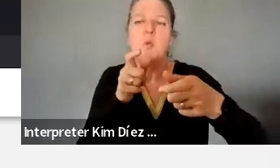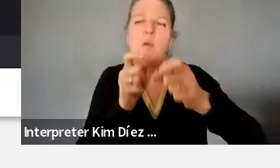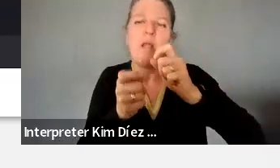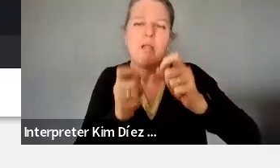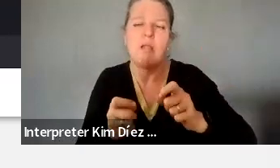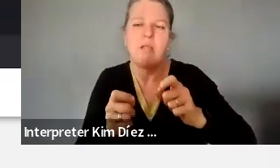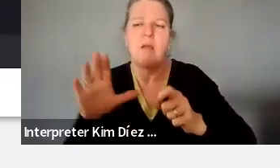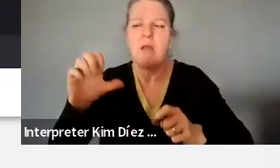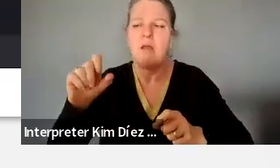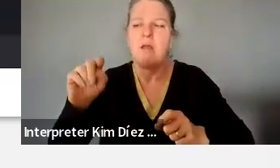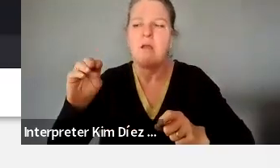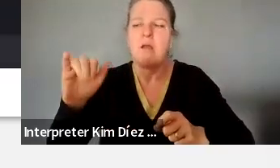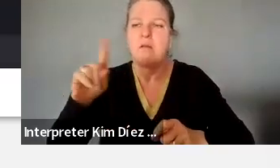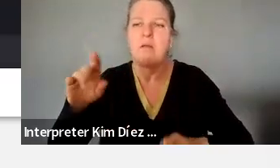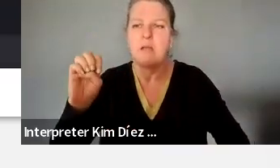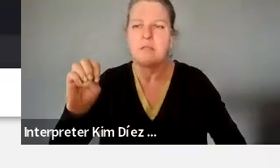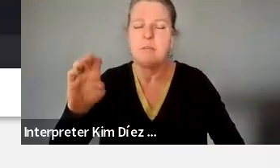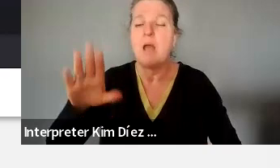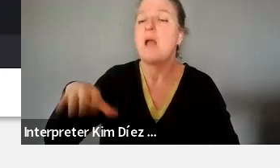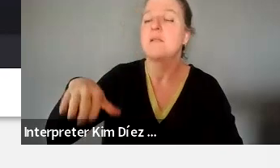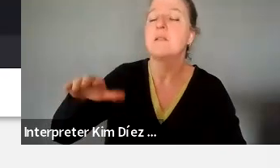[Una] And Alex, I just, that's a really good point is,